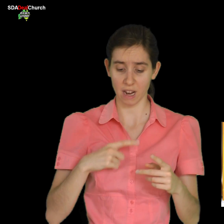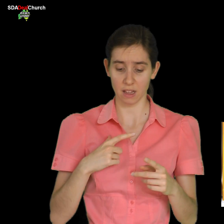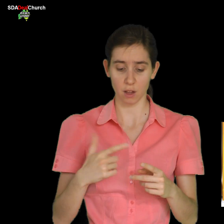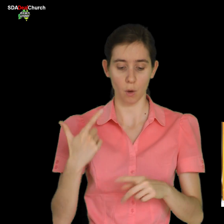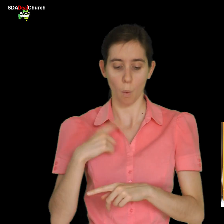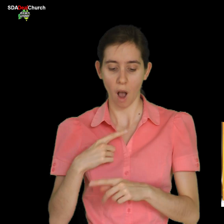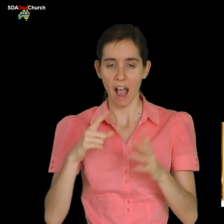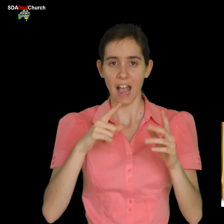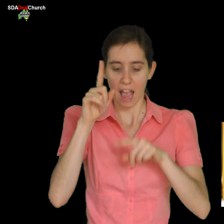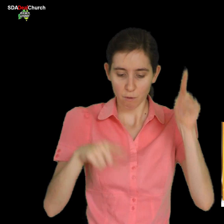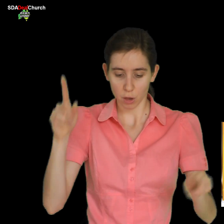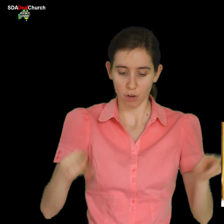Origin of Life on Earth."